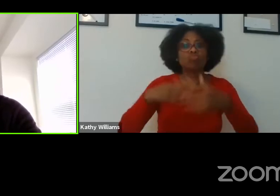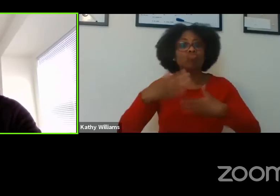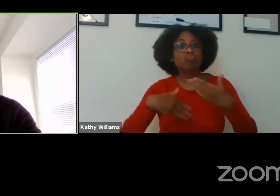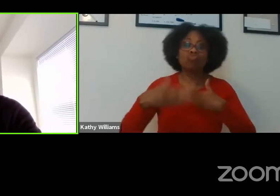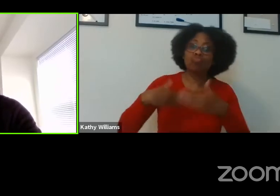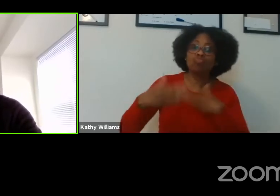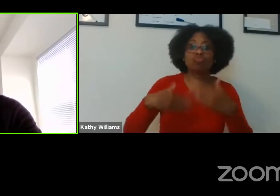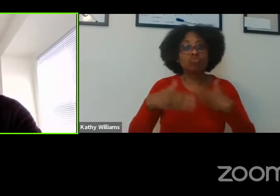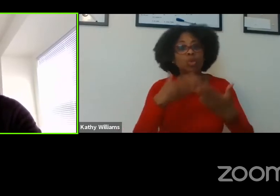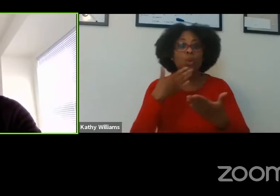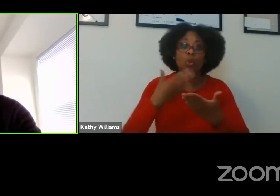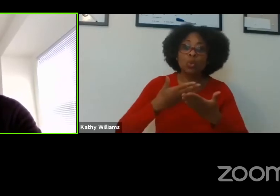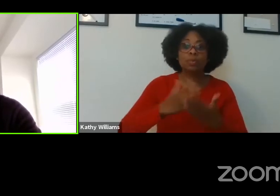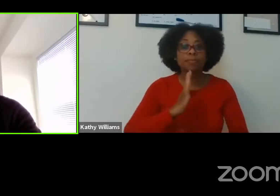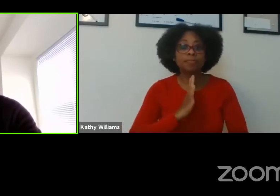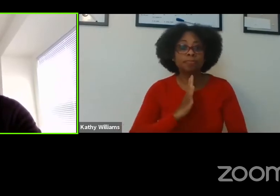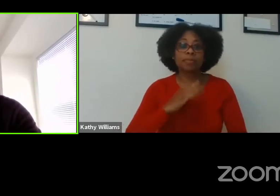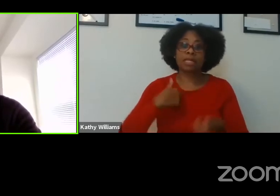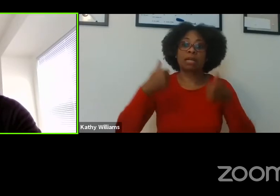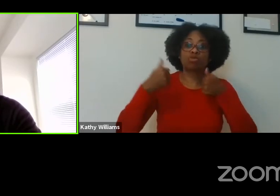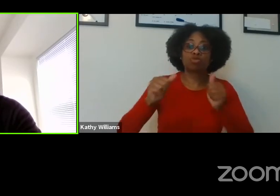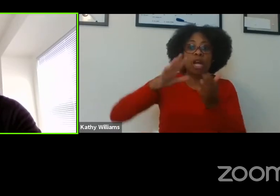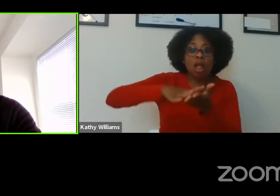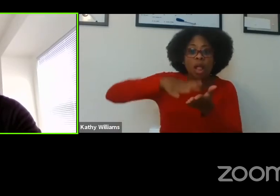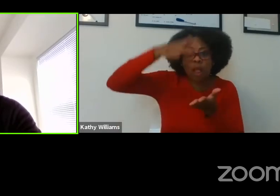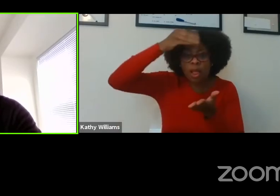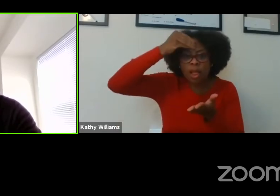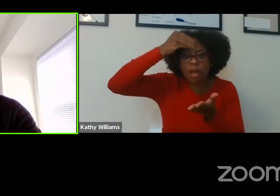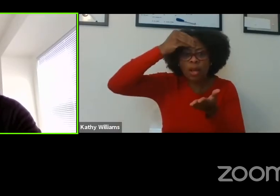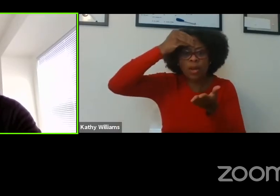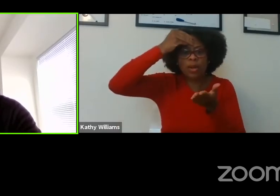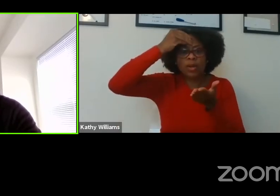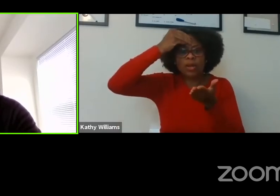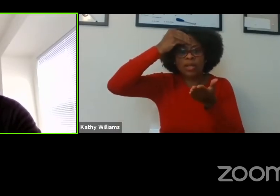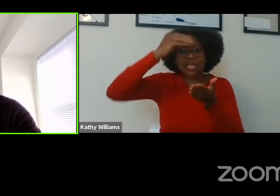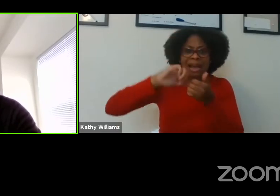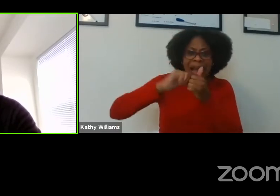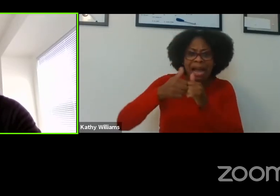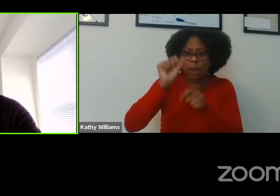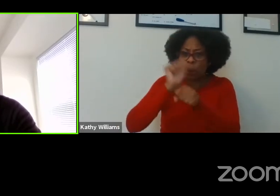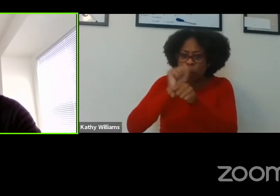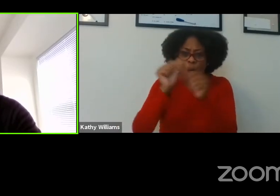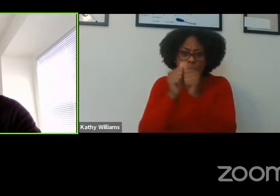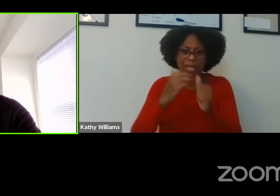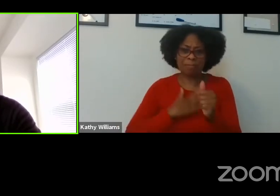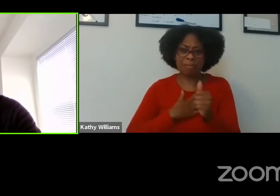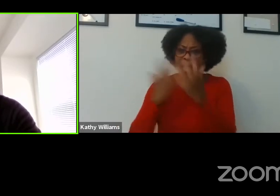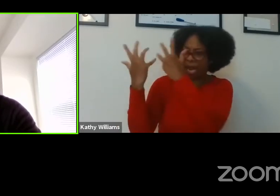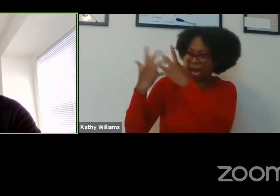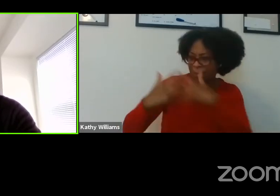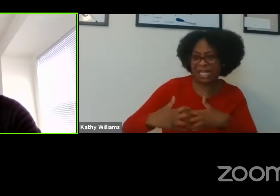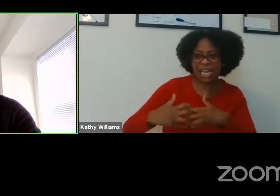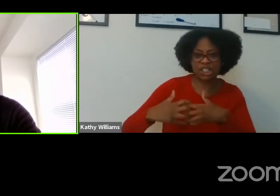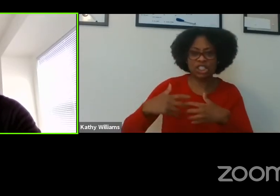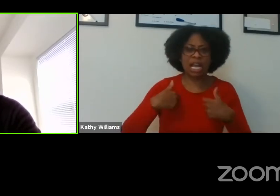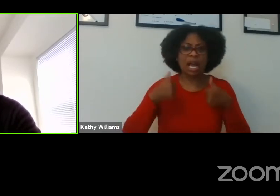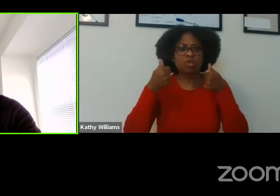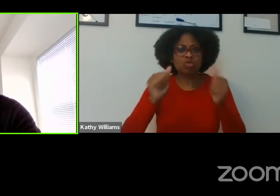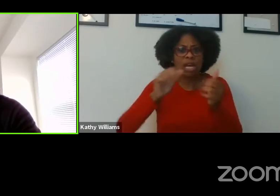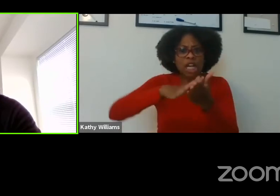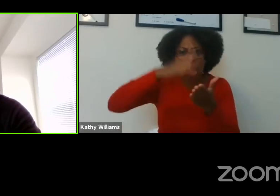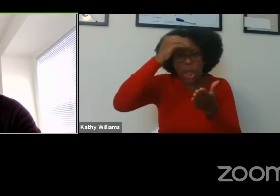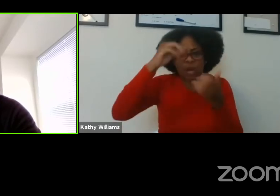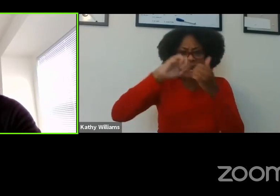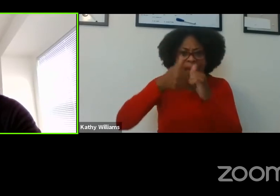to learn how to work with my accommodations, try to learn how to be blind at the same time.